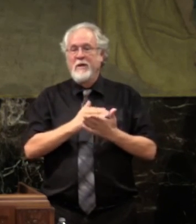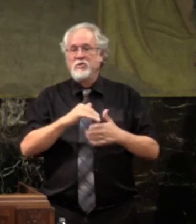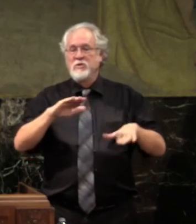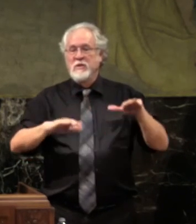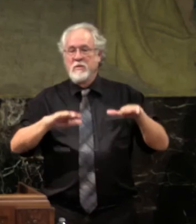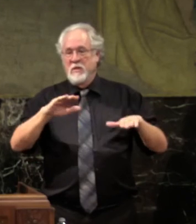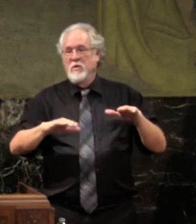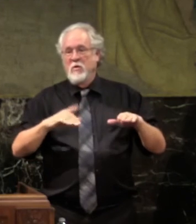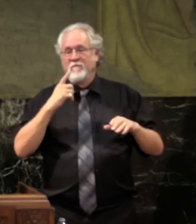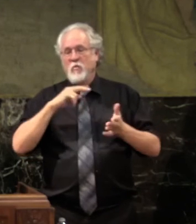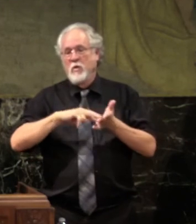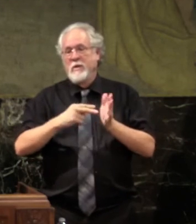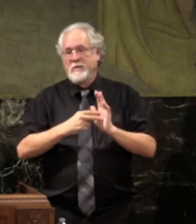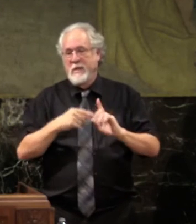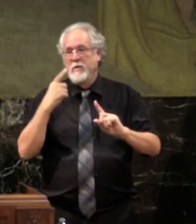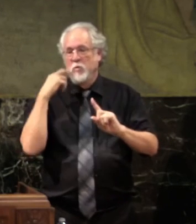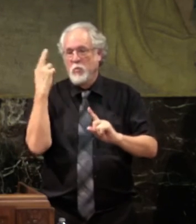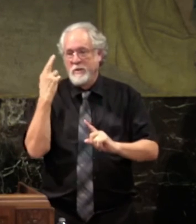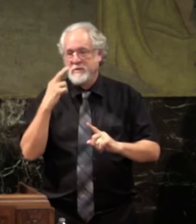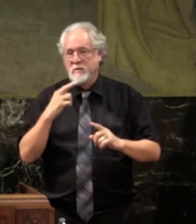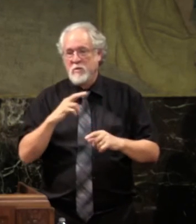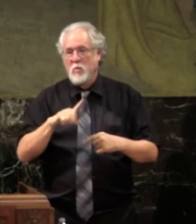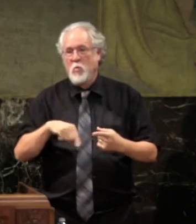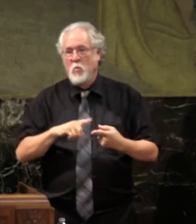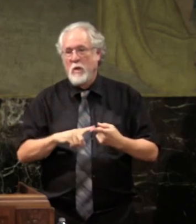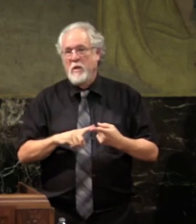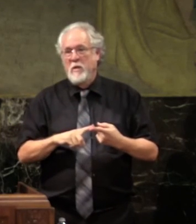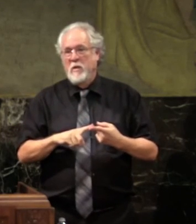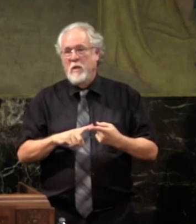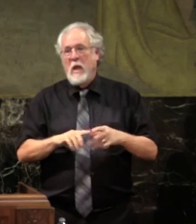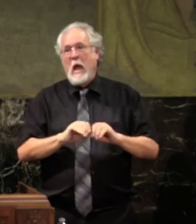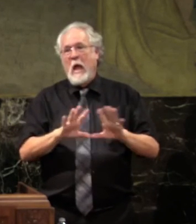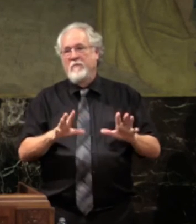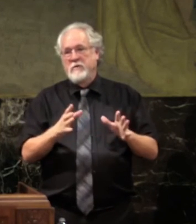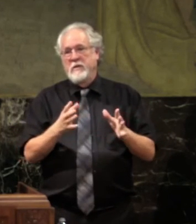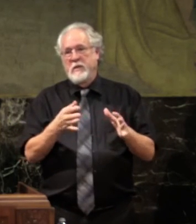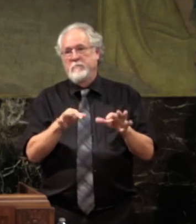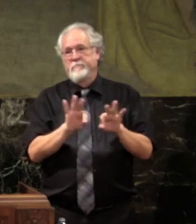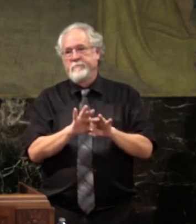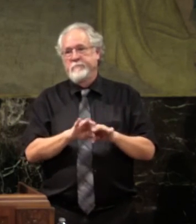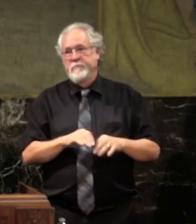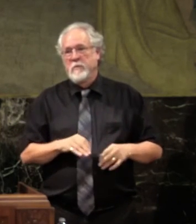purpose at a time when when it's obviously critically important and again